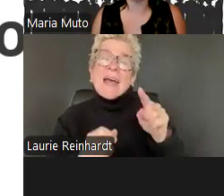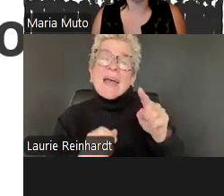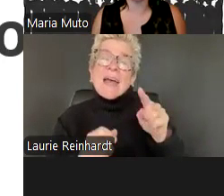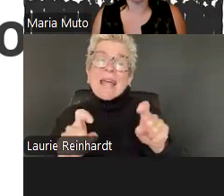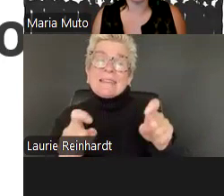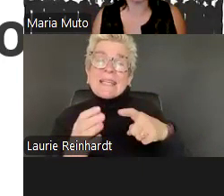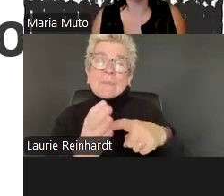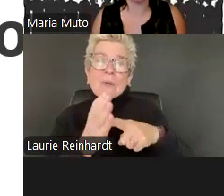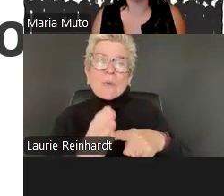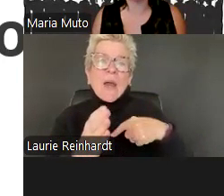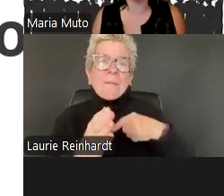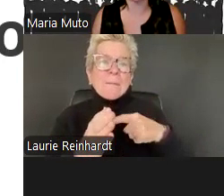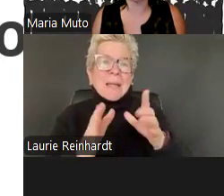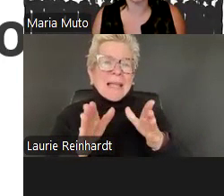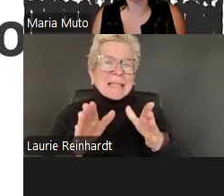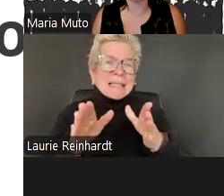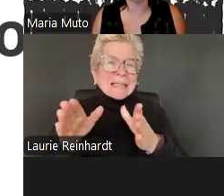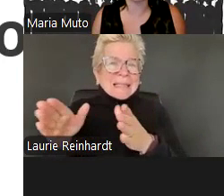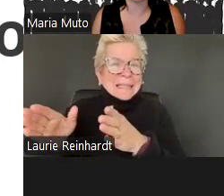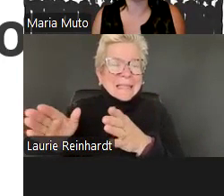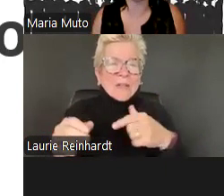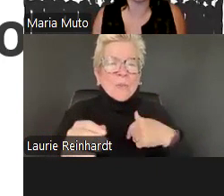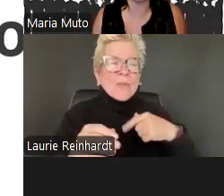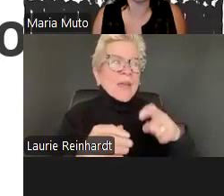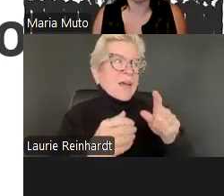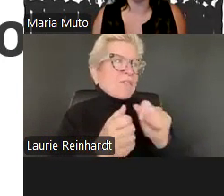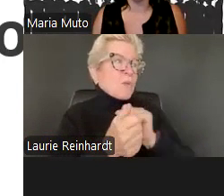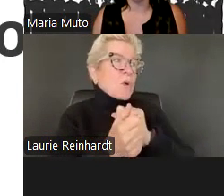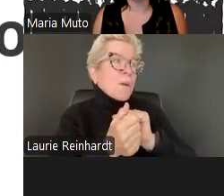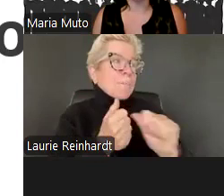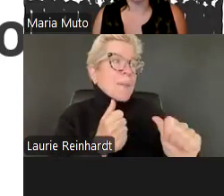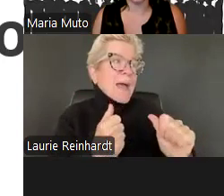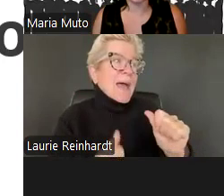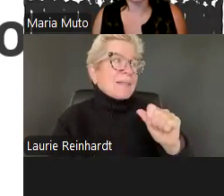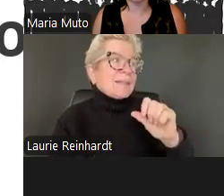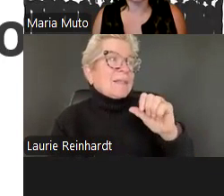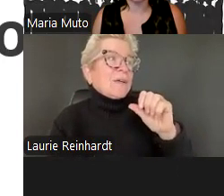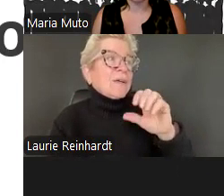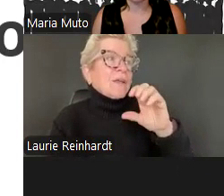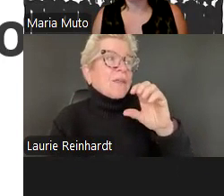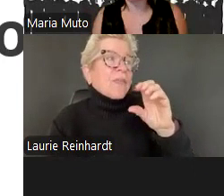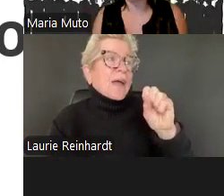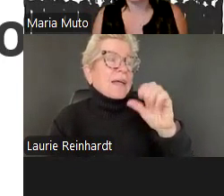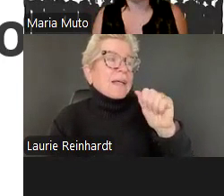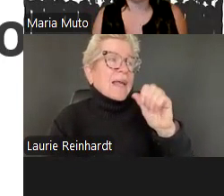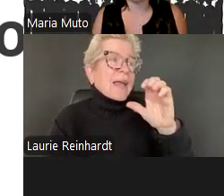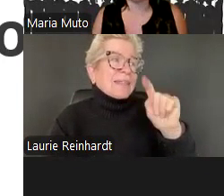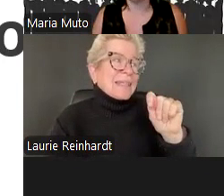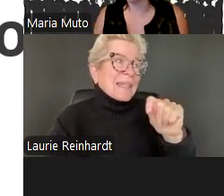students had to pass the SBAC or SAT or ACT, or then they had to get a way